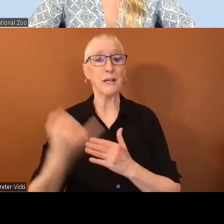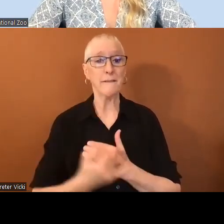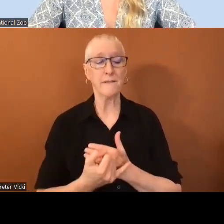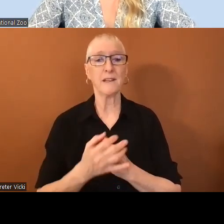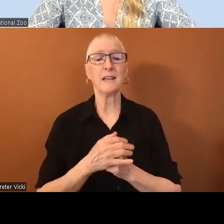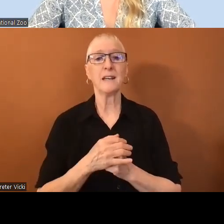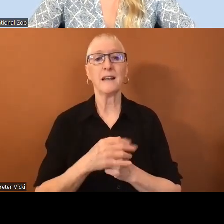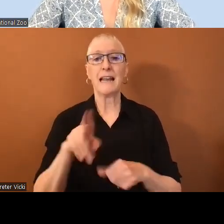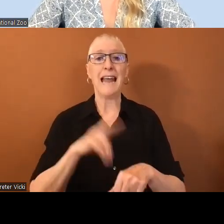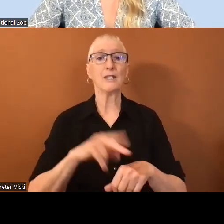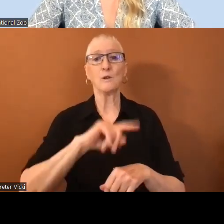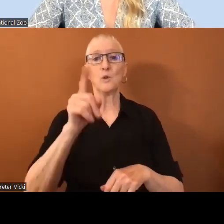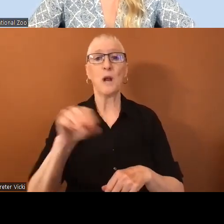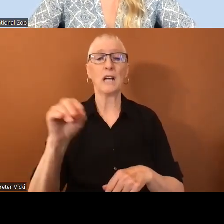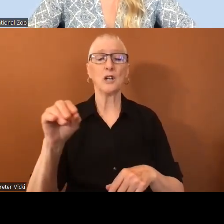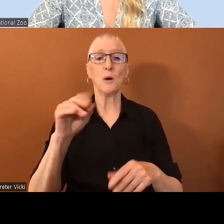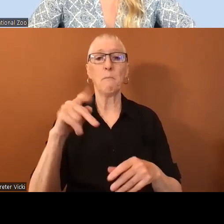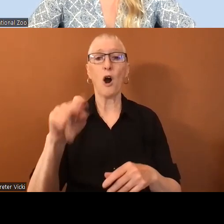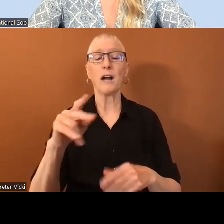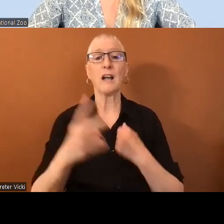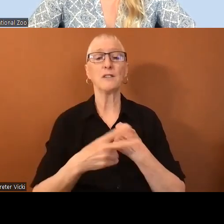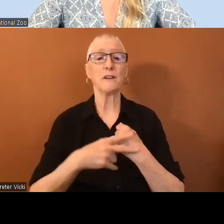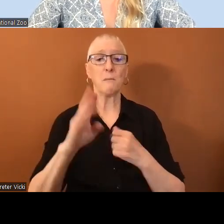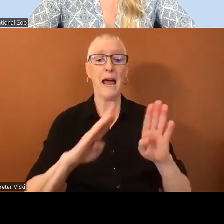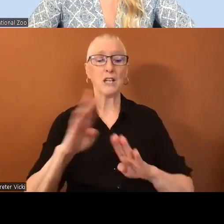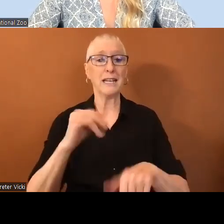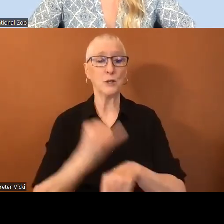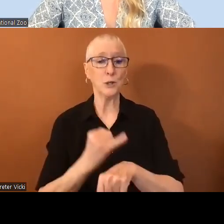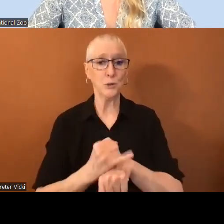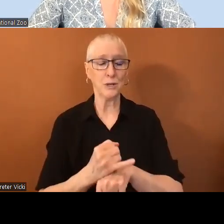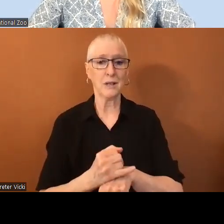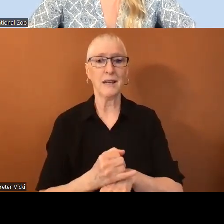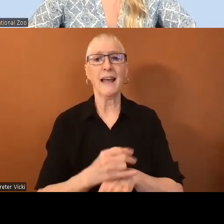National Zoological Park and Conservation Biology Institute, Environmental Research